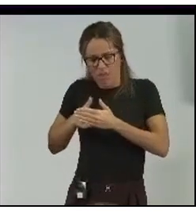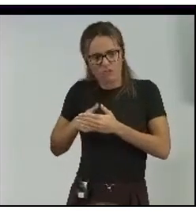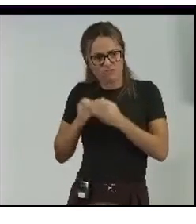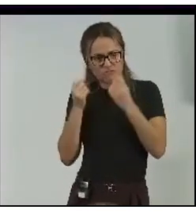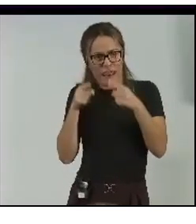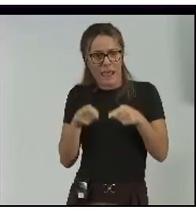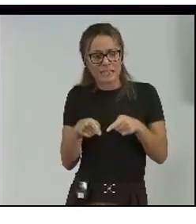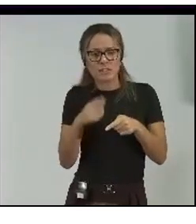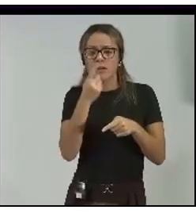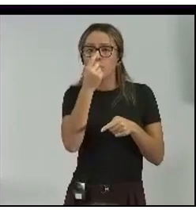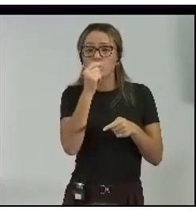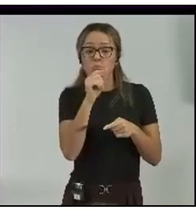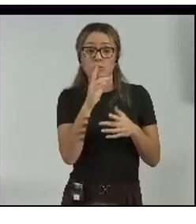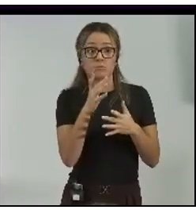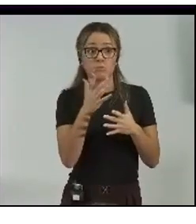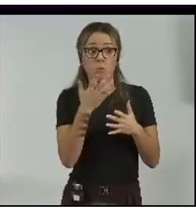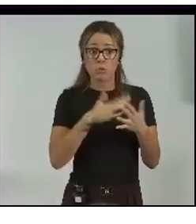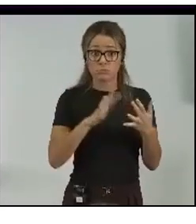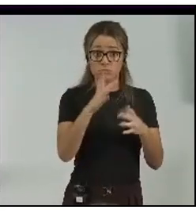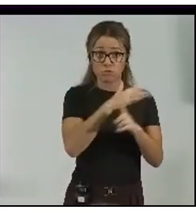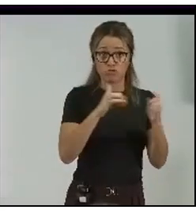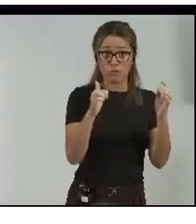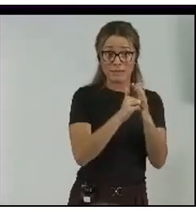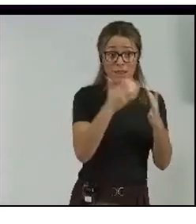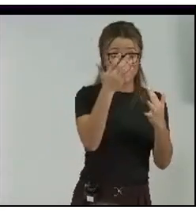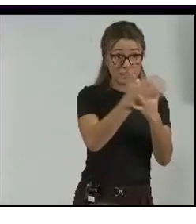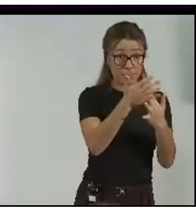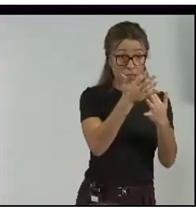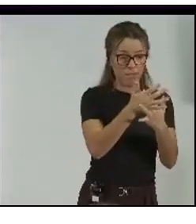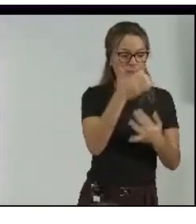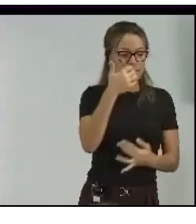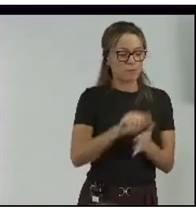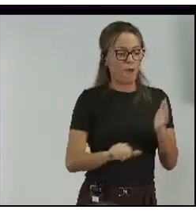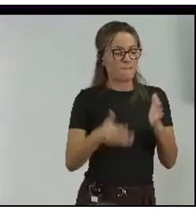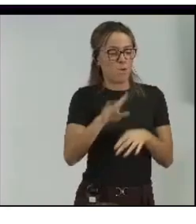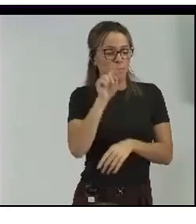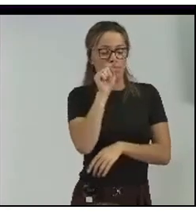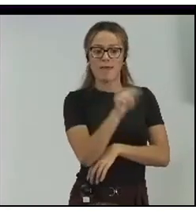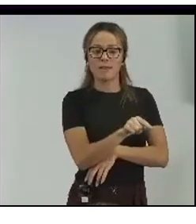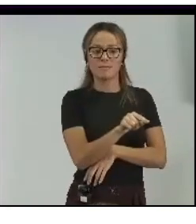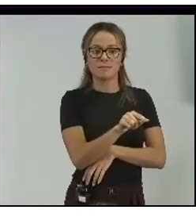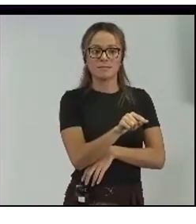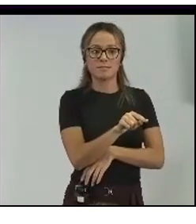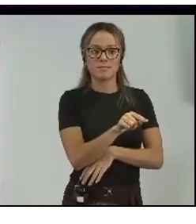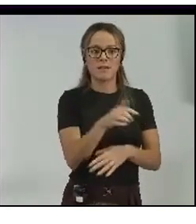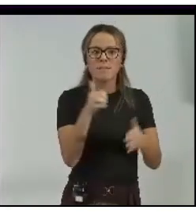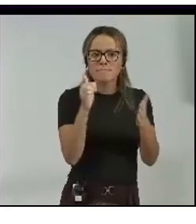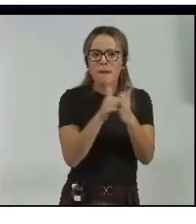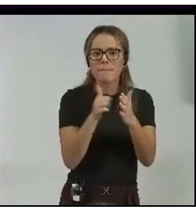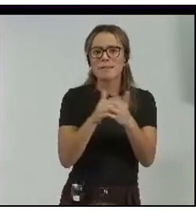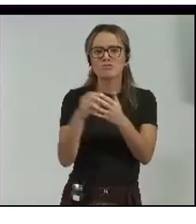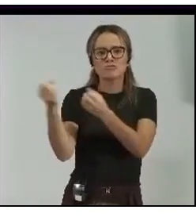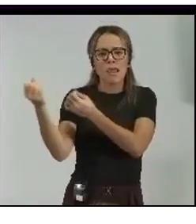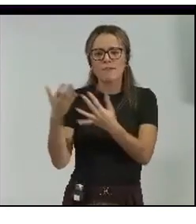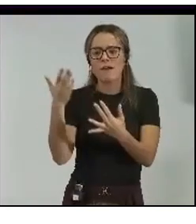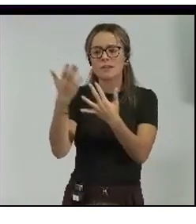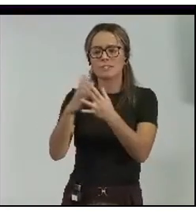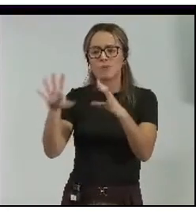media presence, start there. Find out how you can actually publish and deliver that accessible content and then work it back from there.